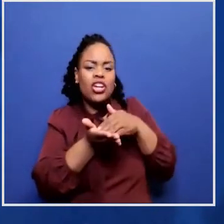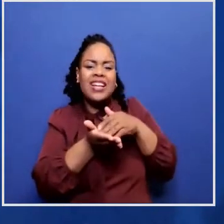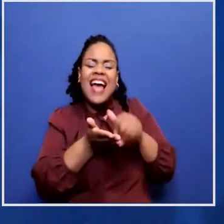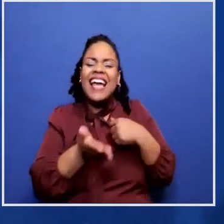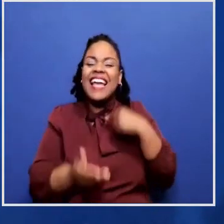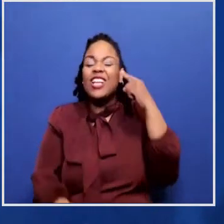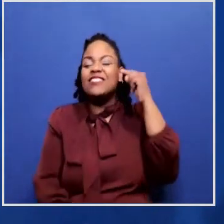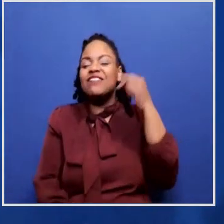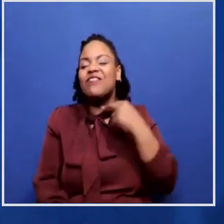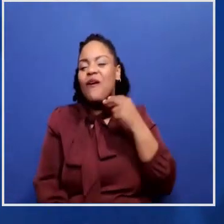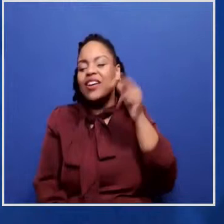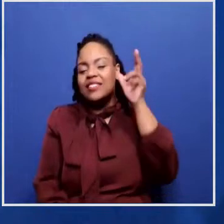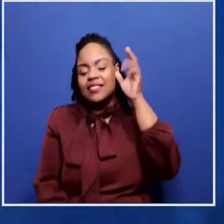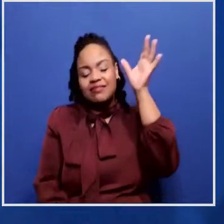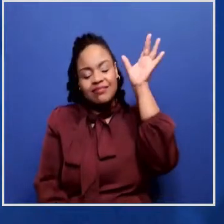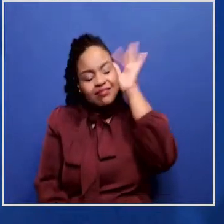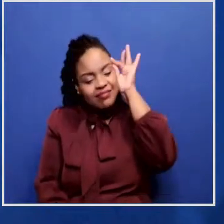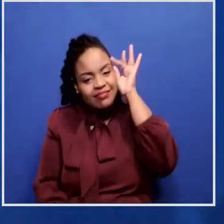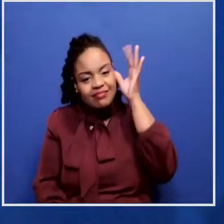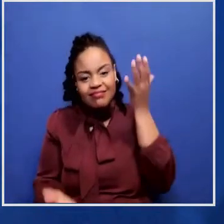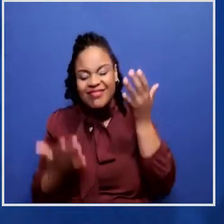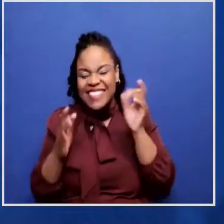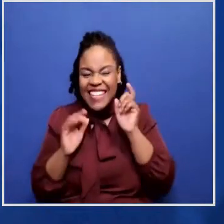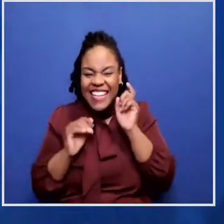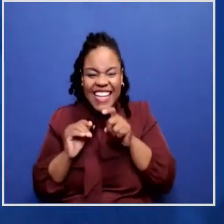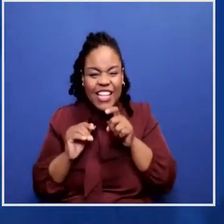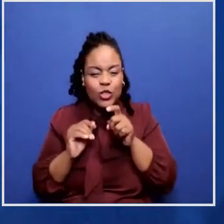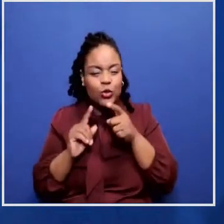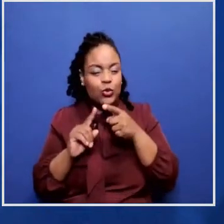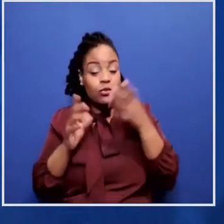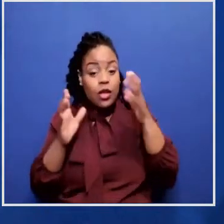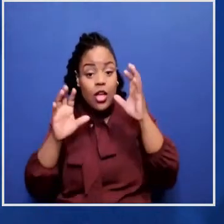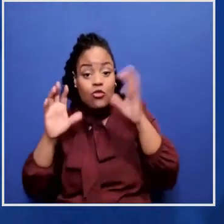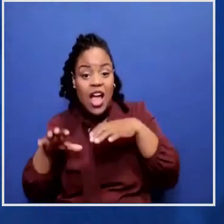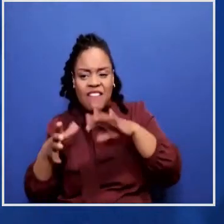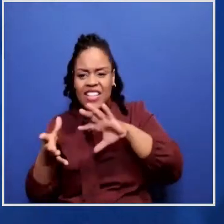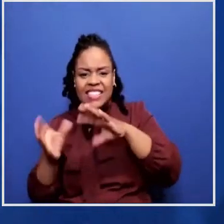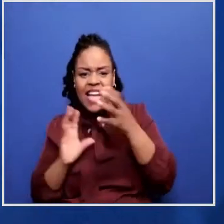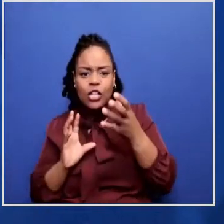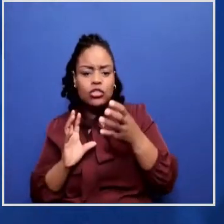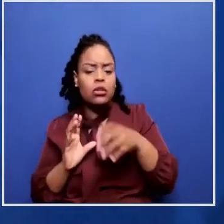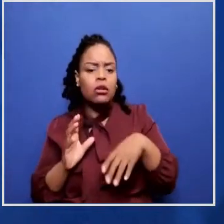MAKE THE SHIFT AWAY FROM BEING POWER-CENTER TO BE MORE PEOPLE- CENTERED AND SERVICE-CENTERED I